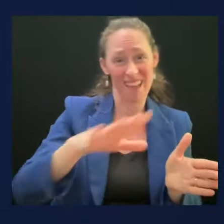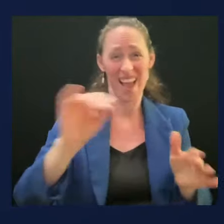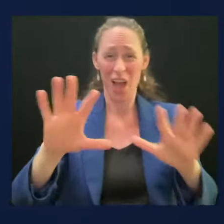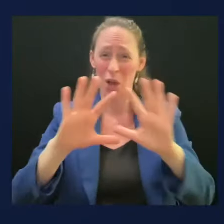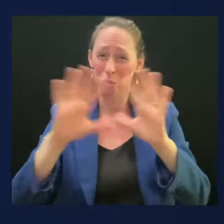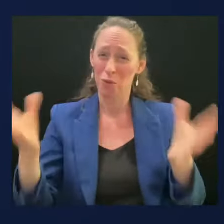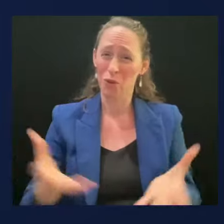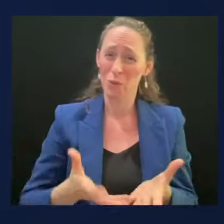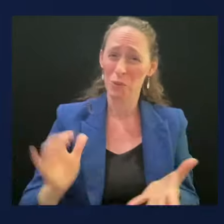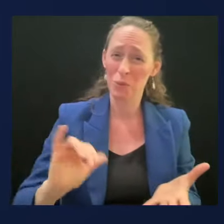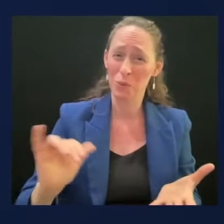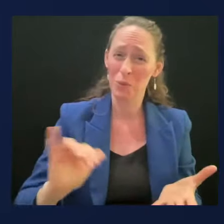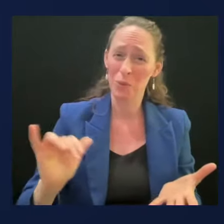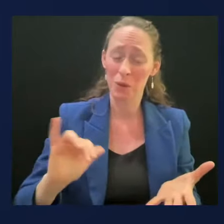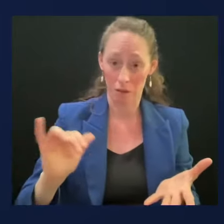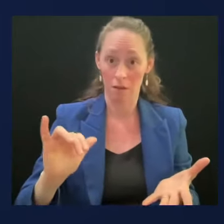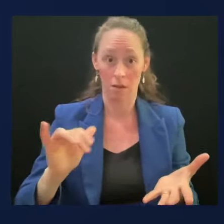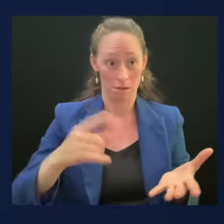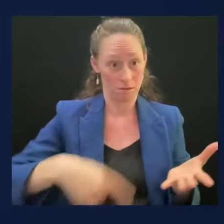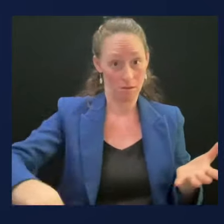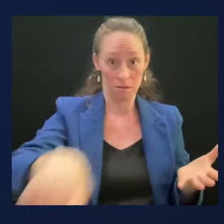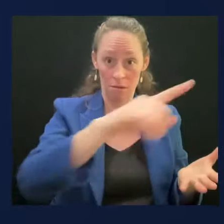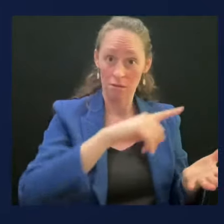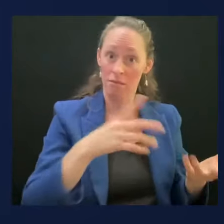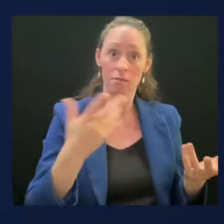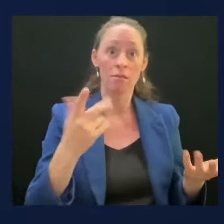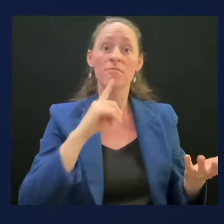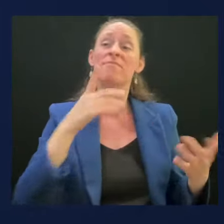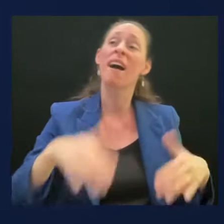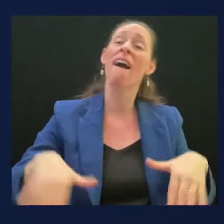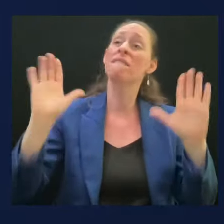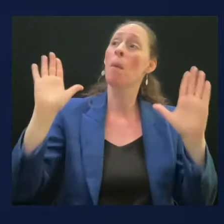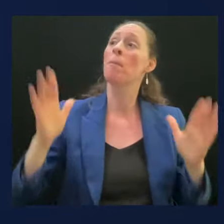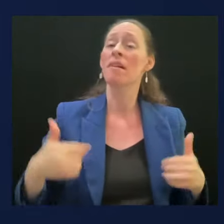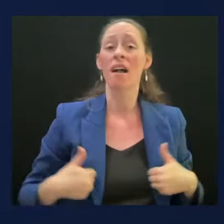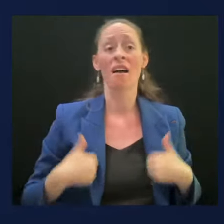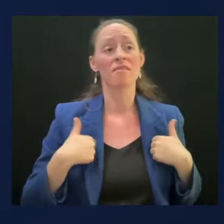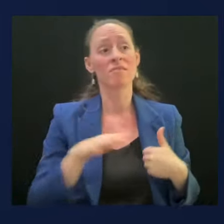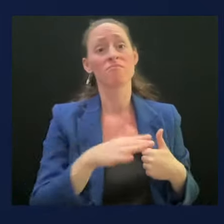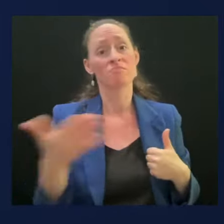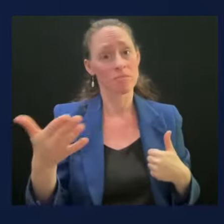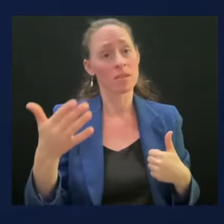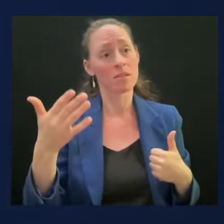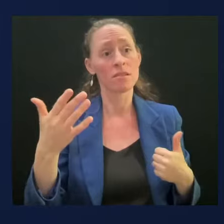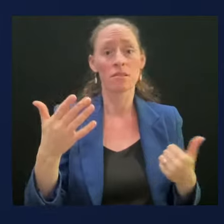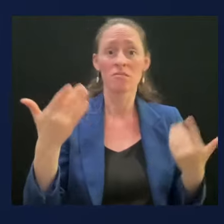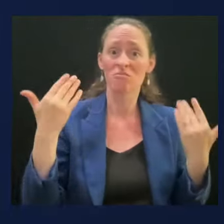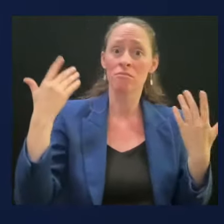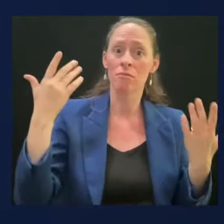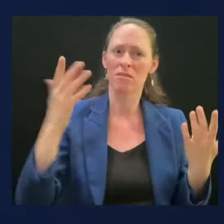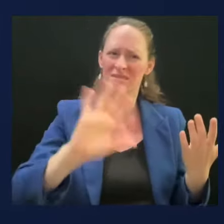We honor them, Lord, with our devoted lives. Grant us your strength to embolden the weak.